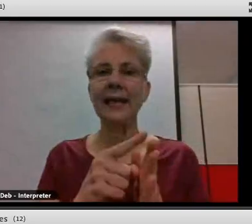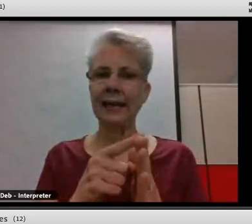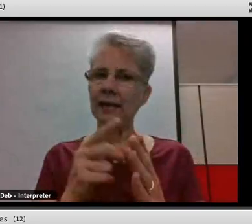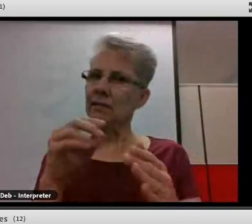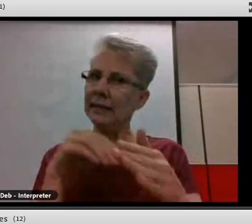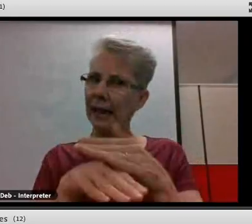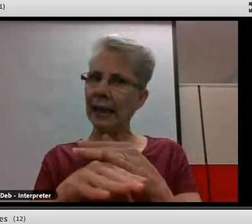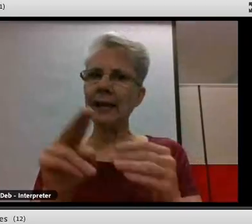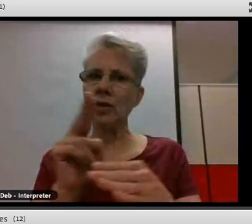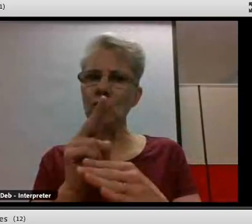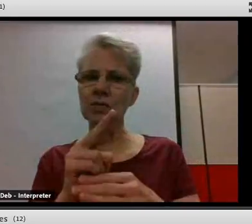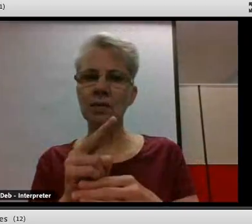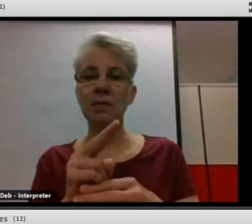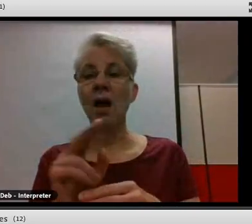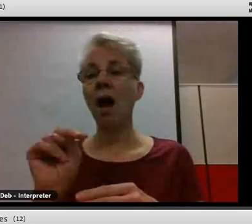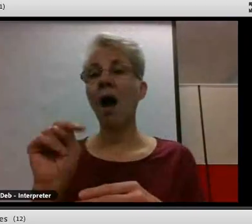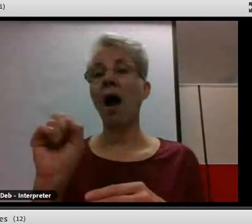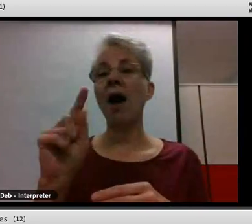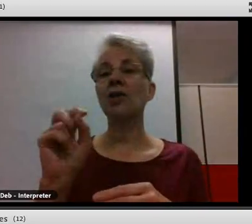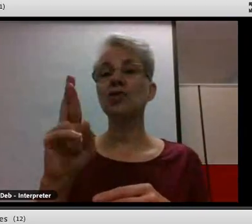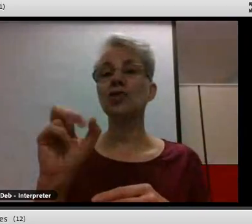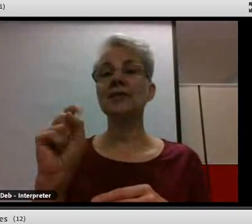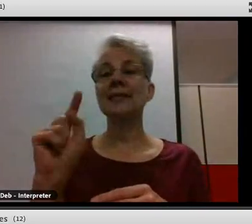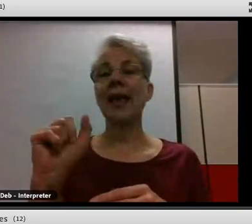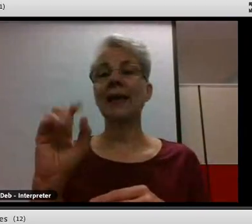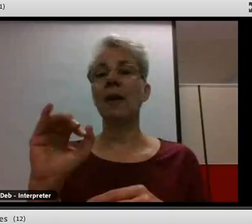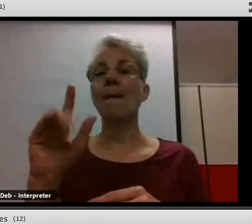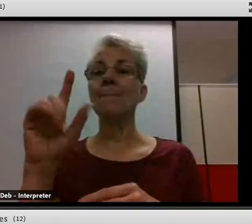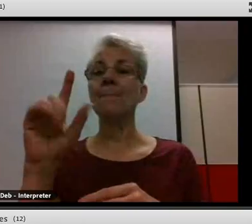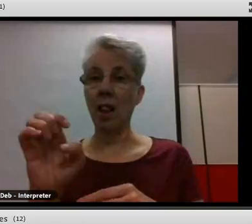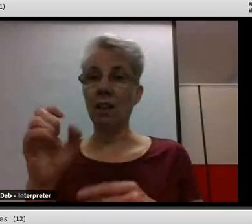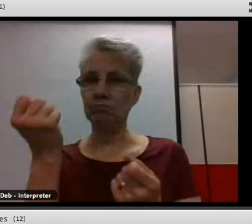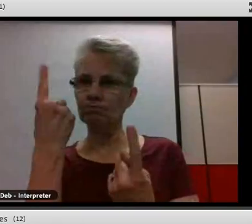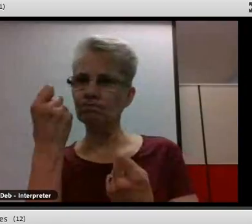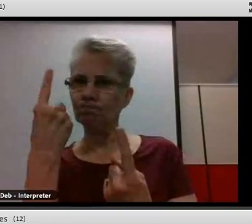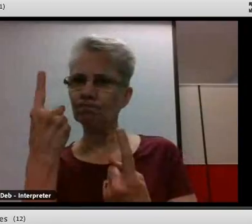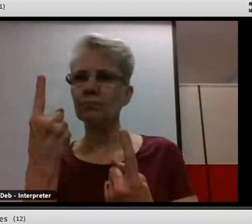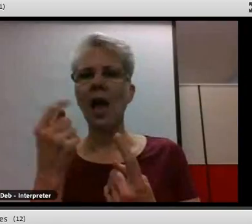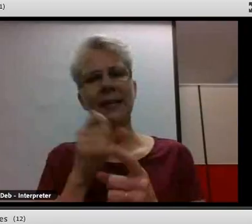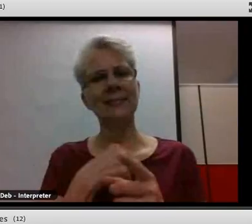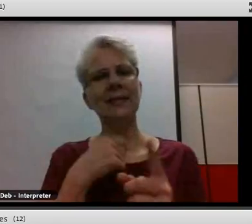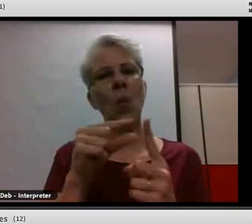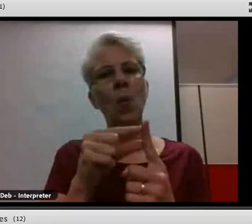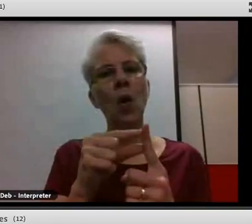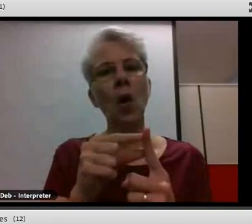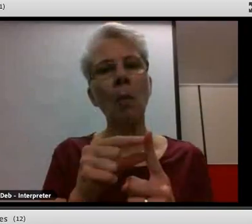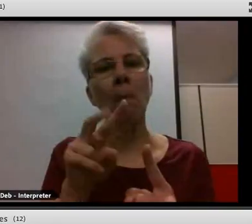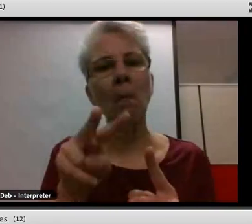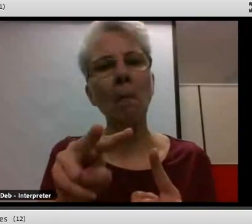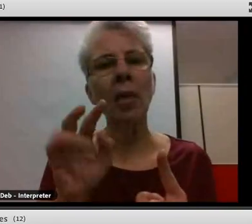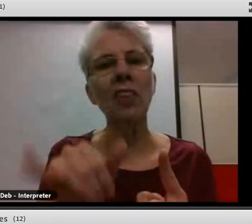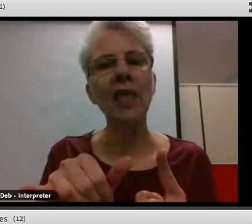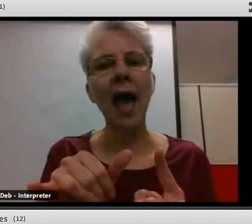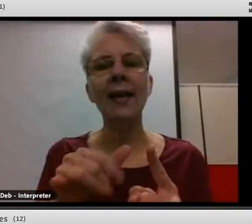If they only come to you online and that's the only way they use you, how are you going to be there where they are?